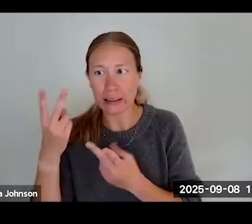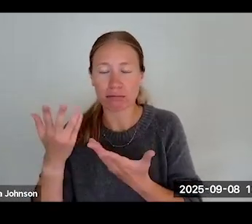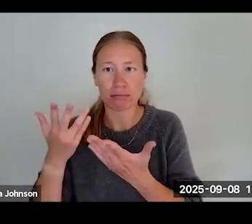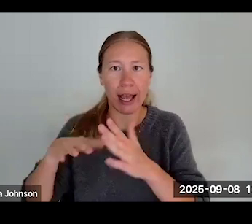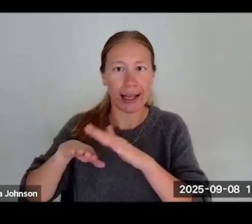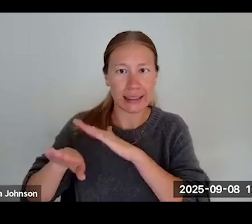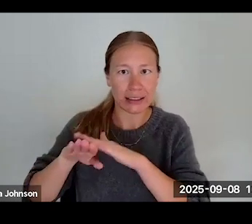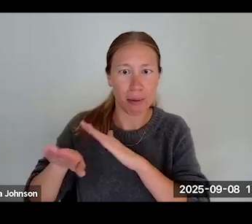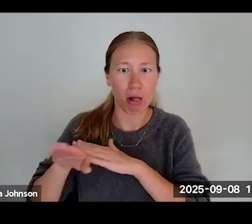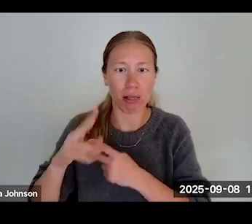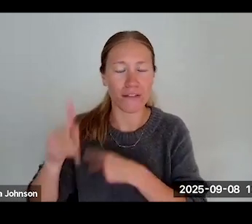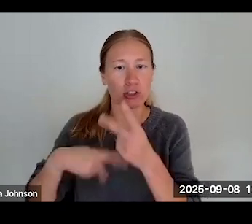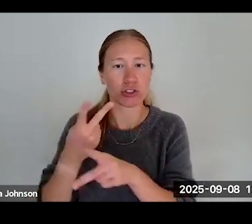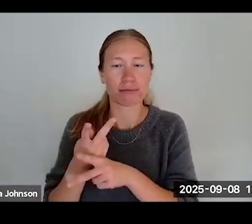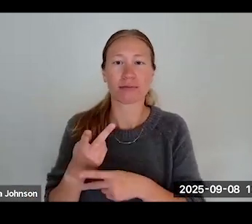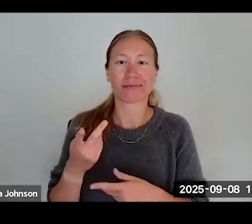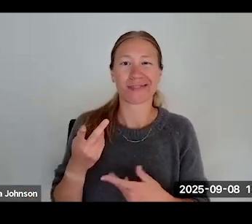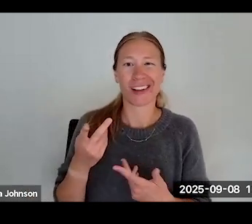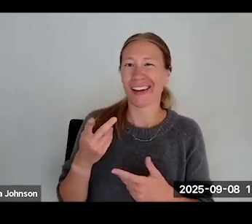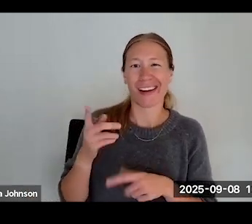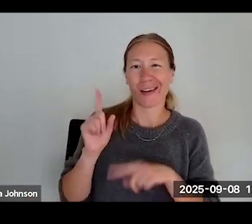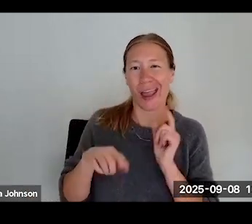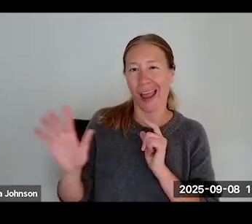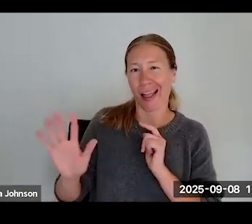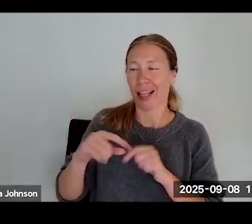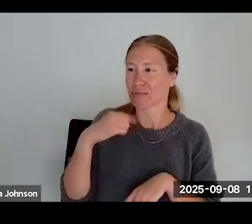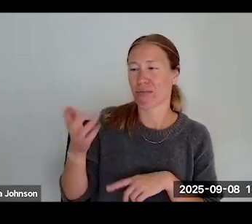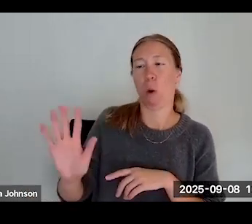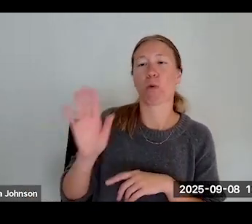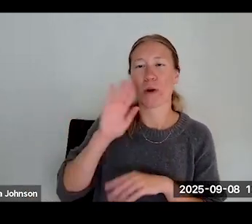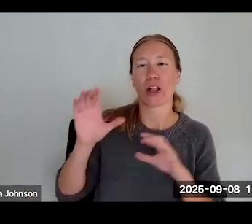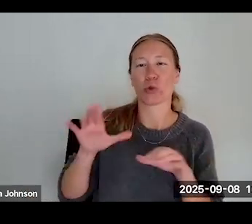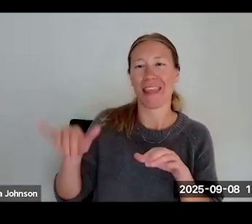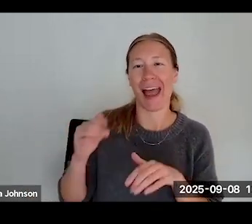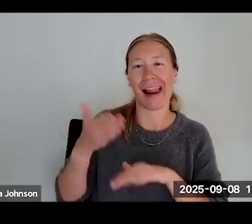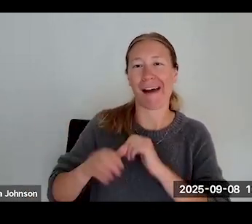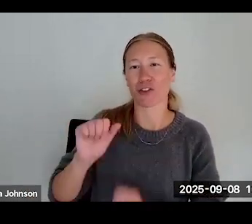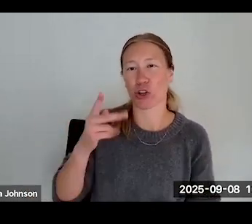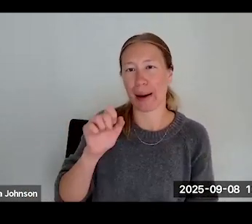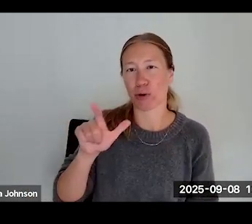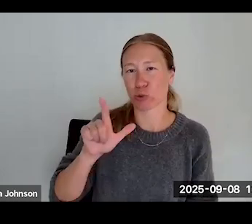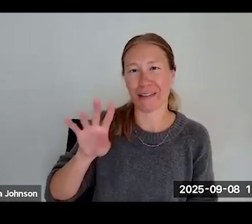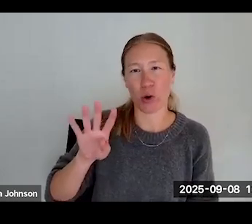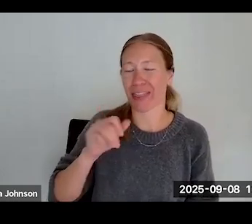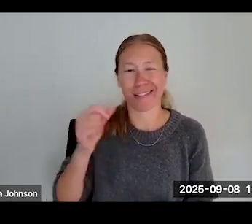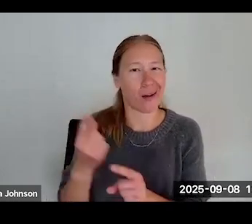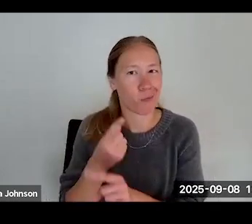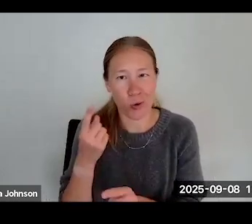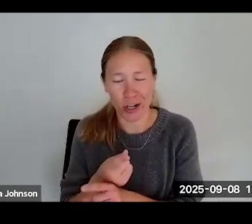and say, "Hey, we'll do that after April 24th." That is not an appropriate course of action. So this is not specific to social media,